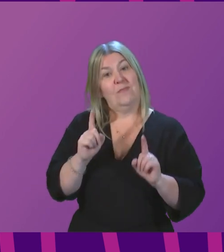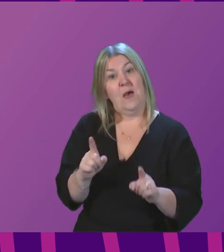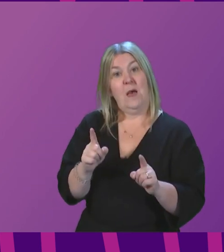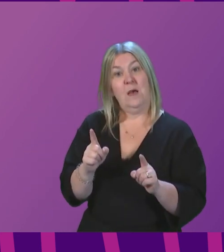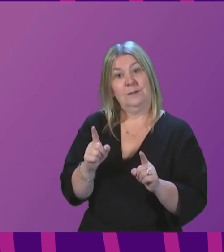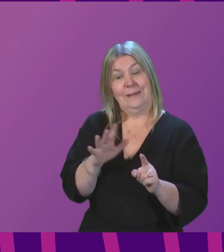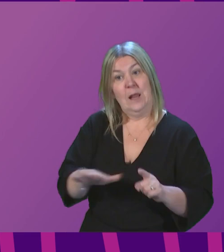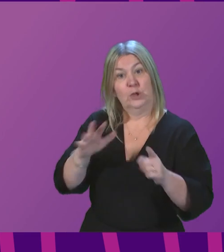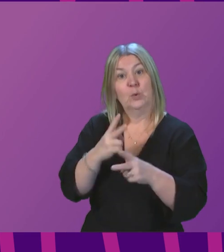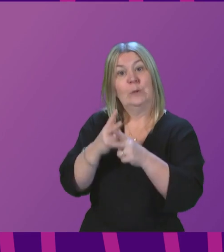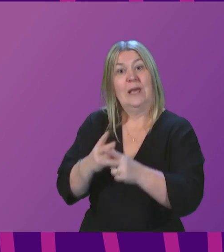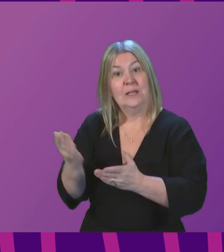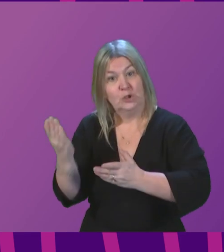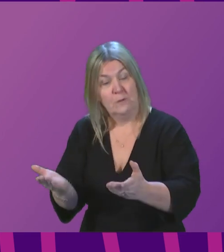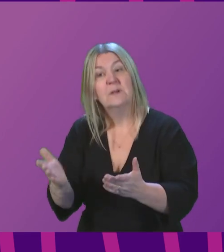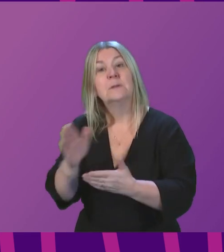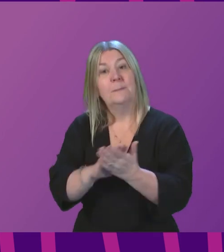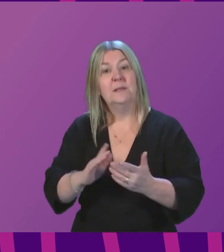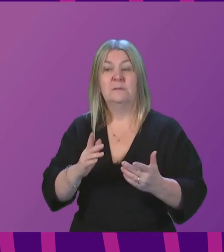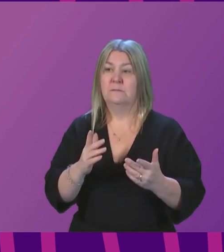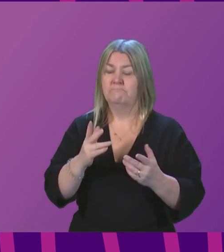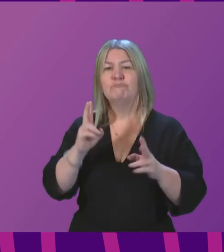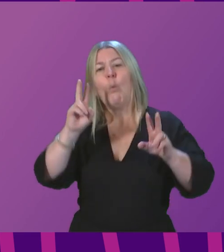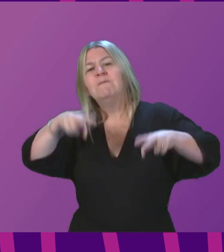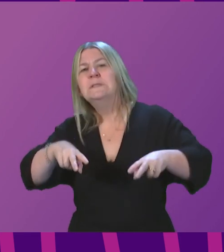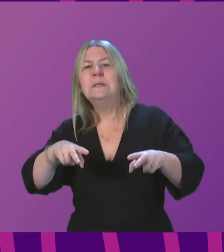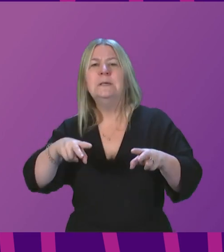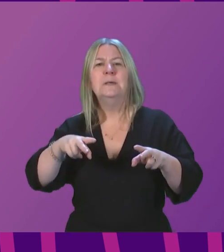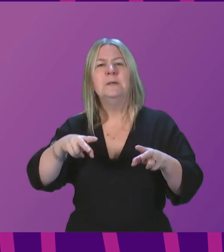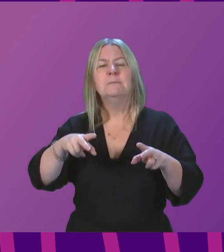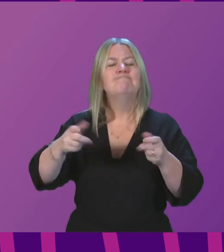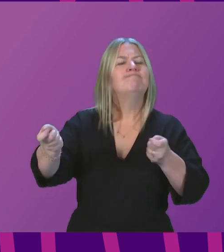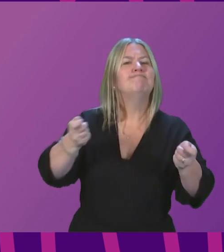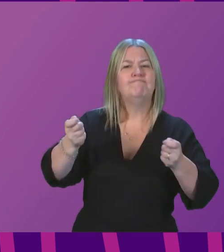oversee the delivery of care, improve standards, ensure enhanced pay and conditions for workers